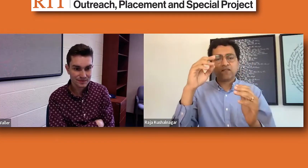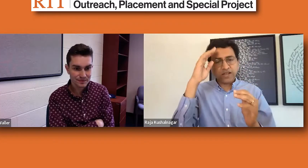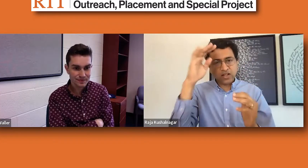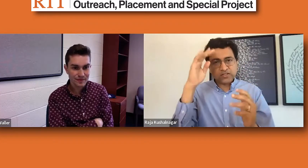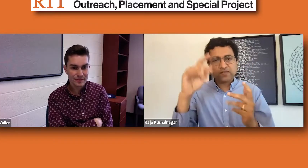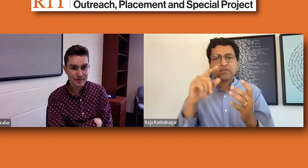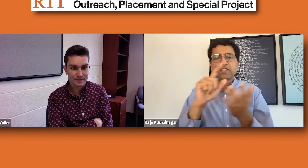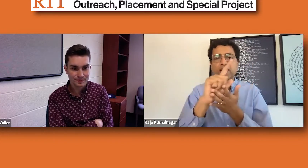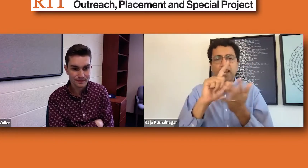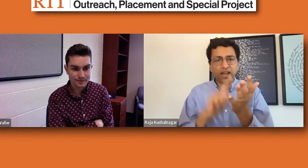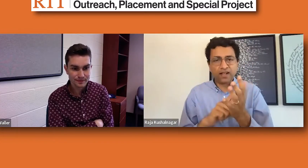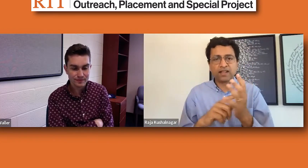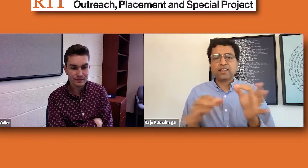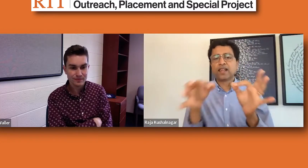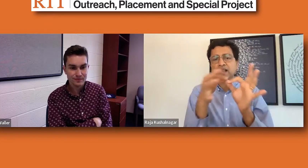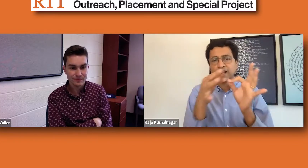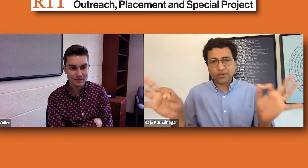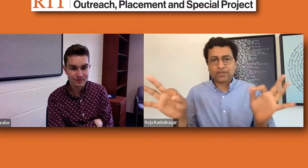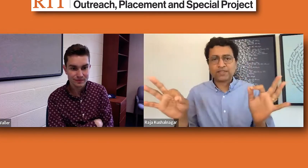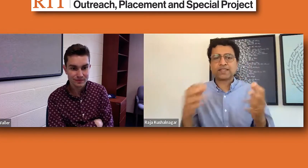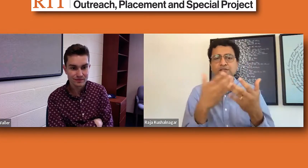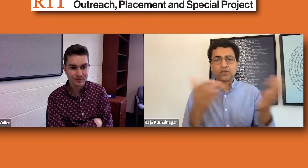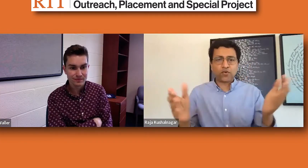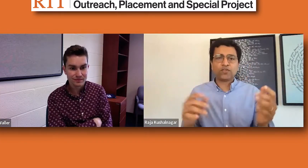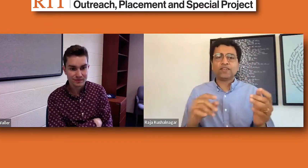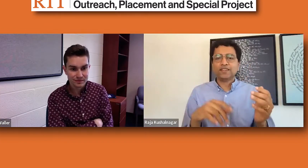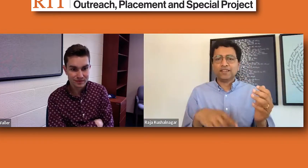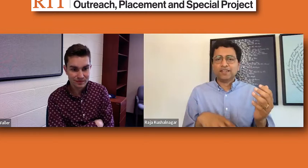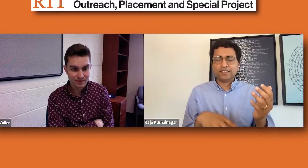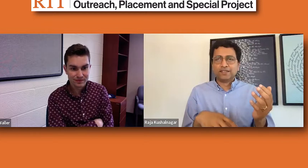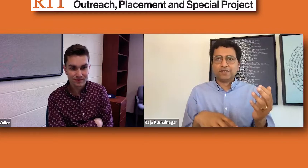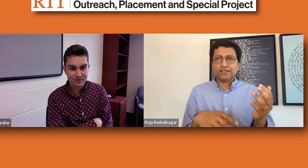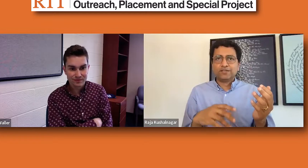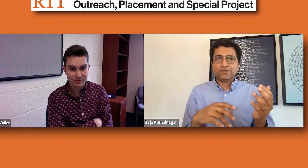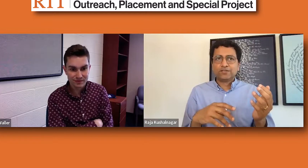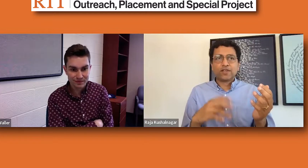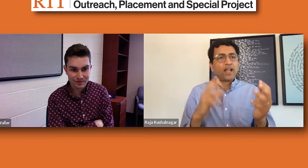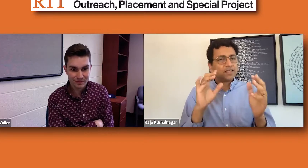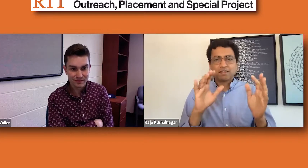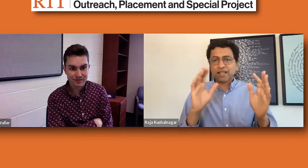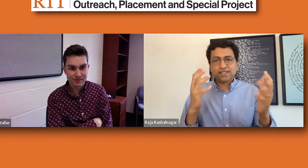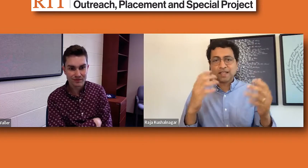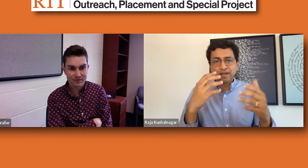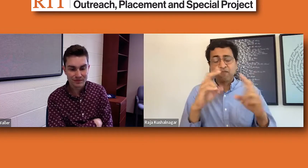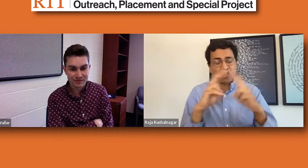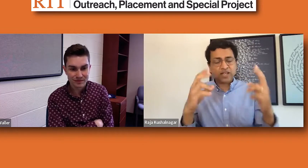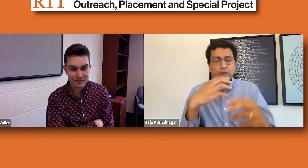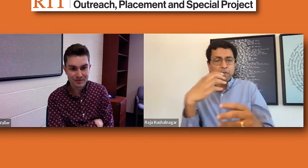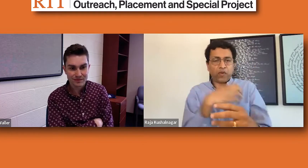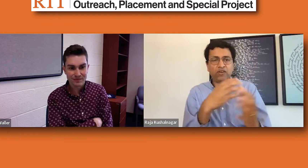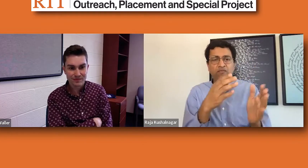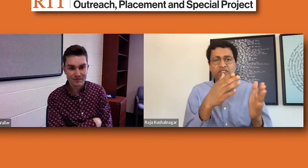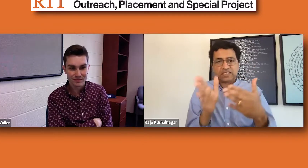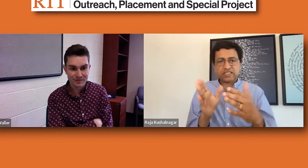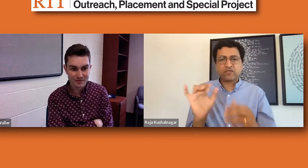and legal issues have arisen because of AI and I think it's a really powerful shift